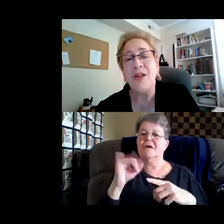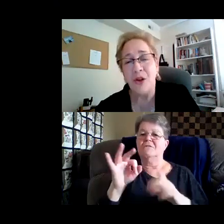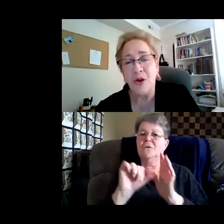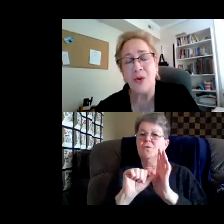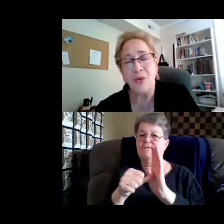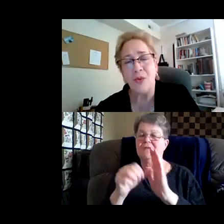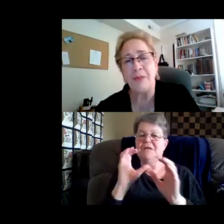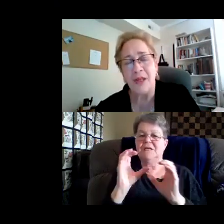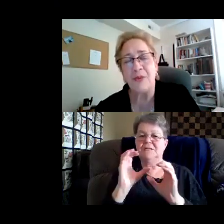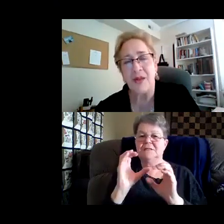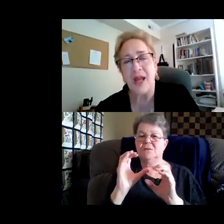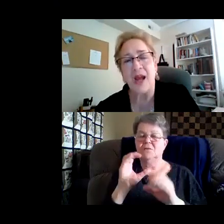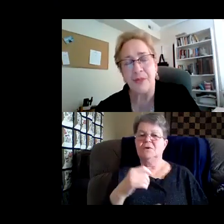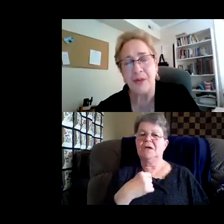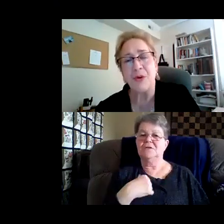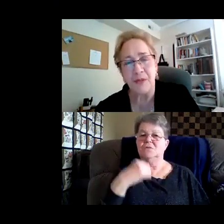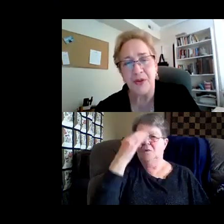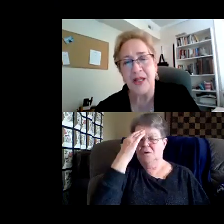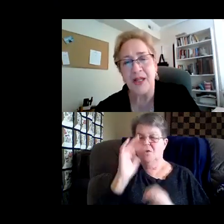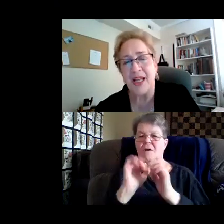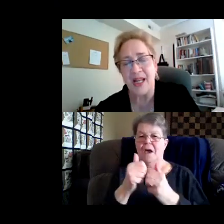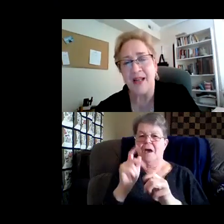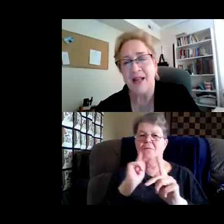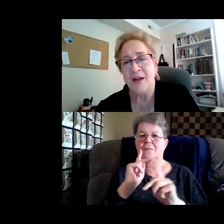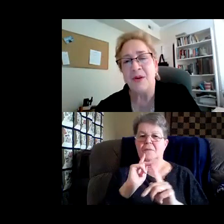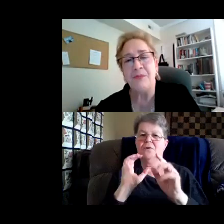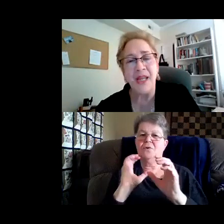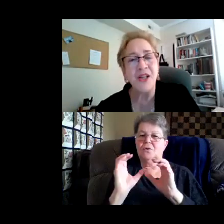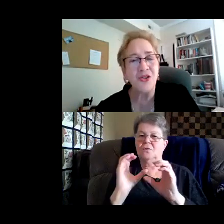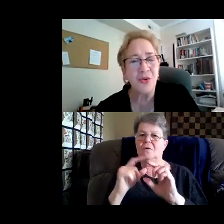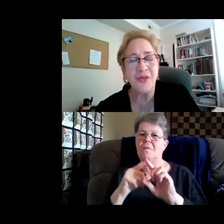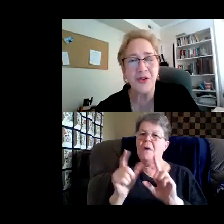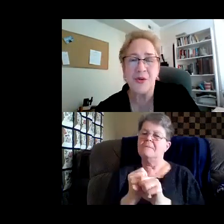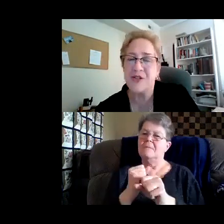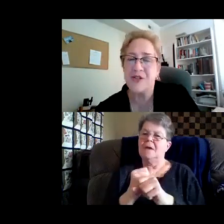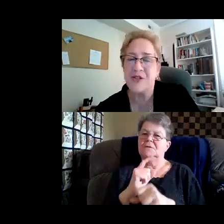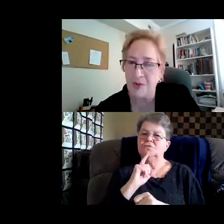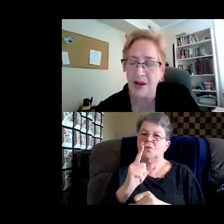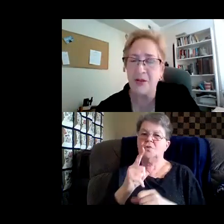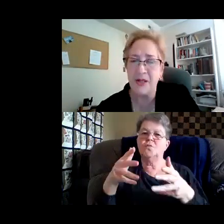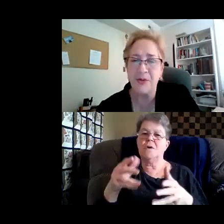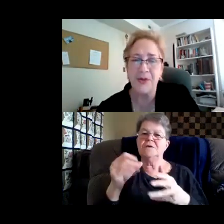We know what people, how people communicate, but making sure that the rest of the world around people